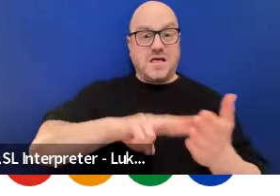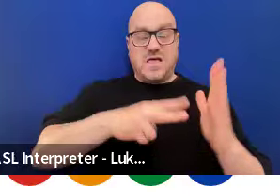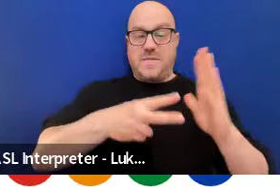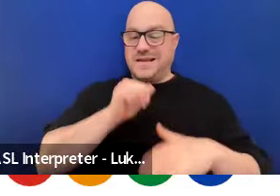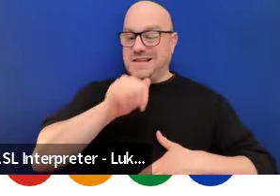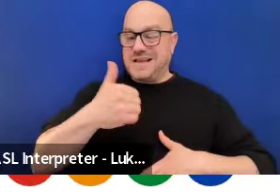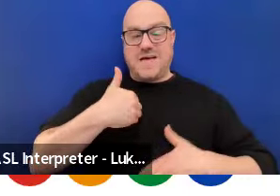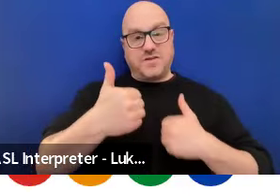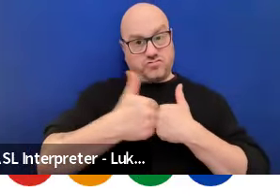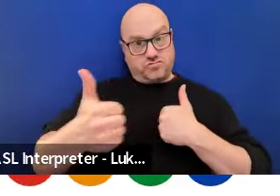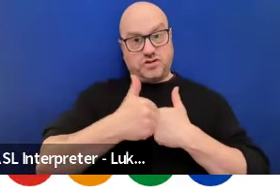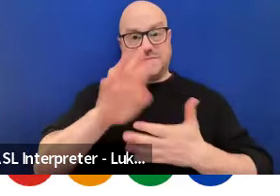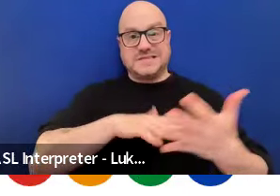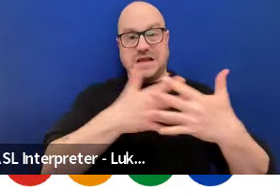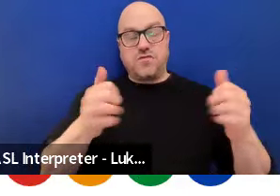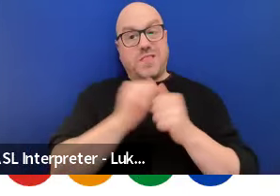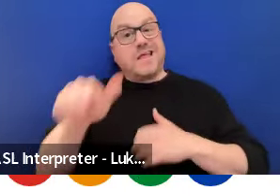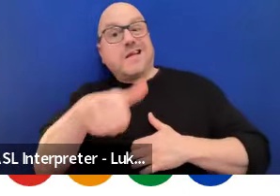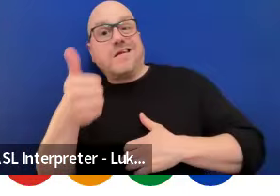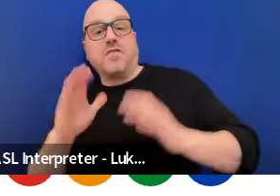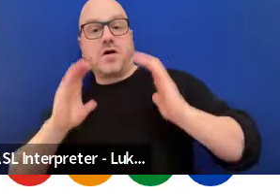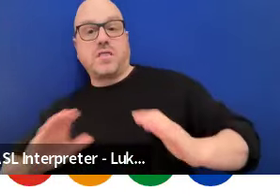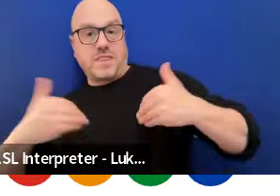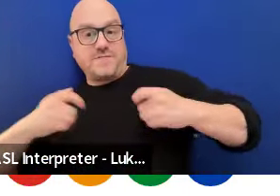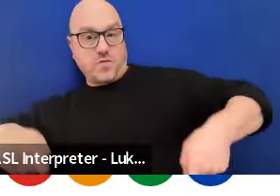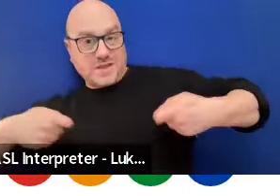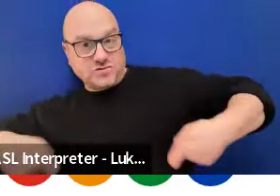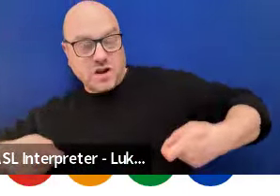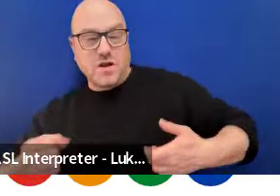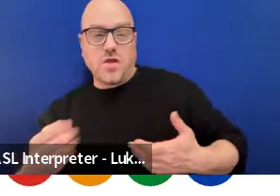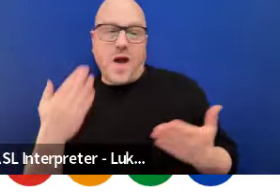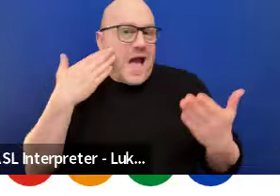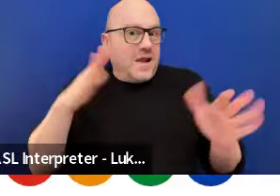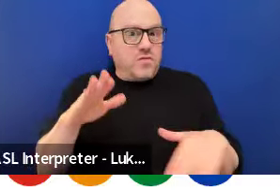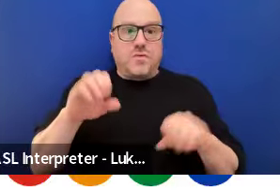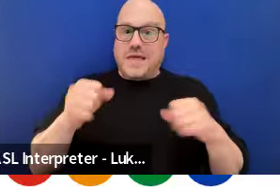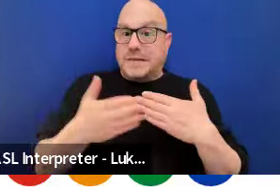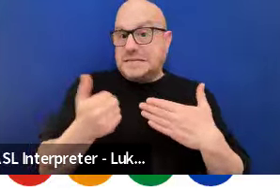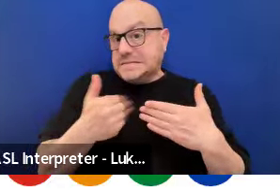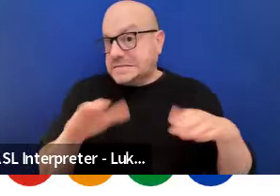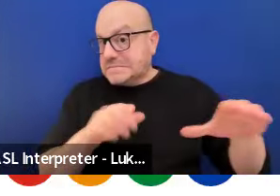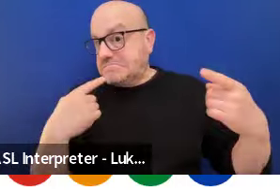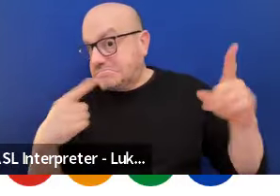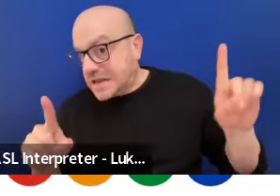WE HAVE A CART. WHEN VEHICLES ARE ASSIGNED, THEY DON'T ASSIGN A TRIP SCHEDULED WITH